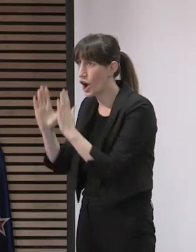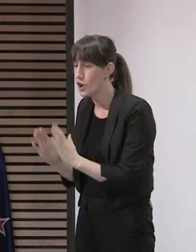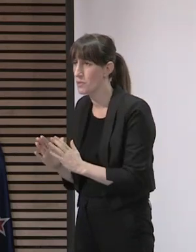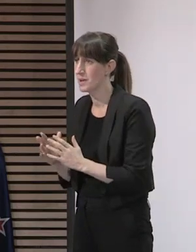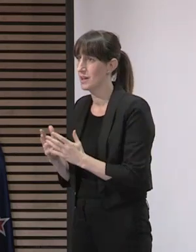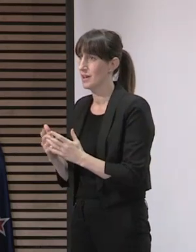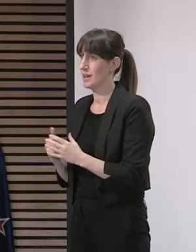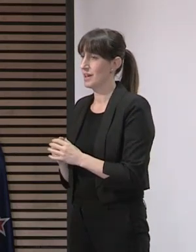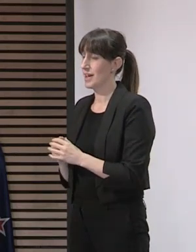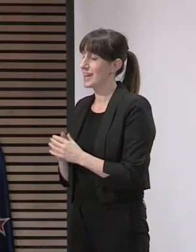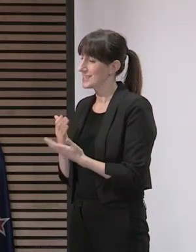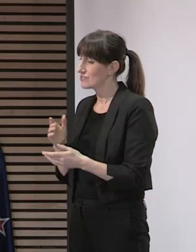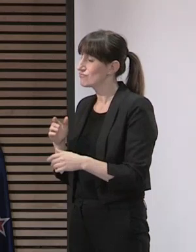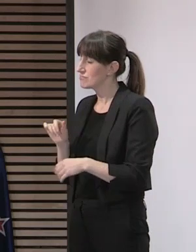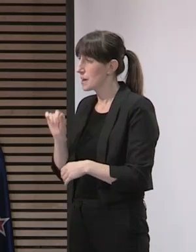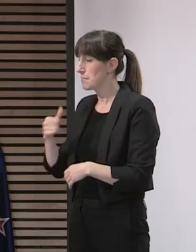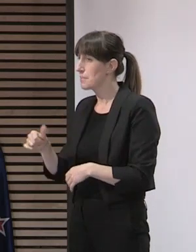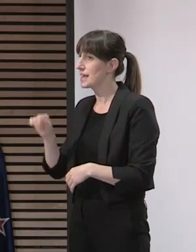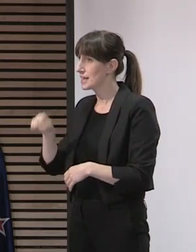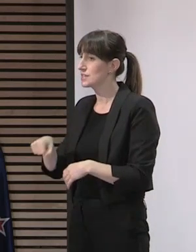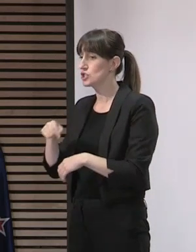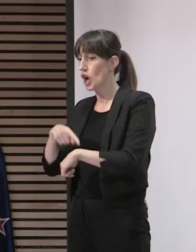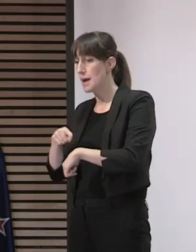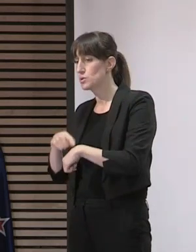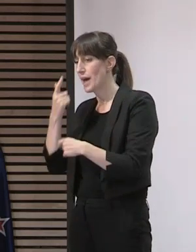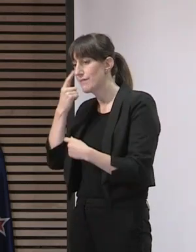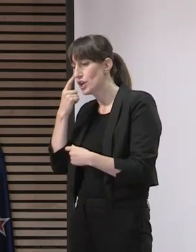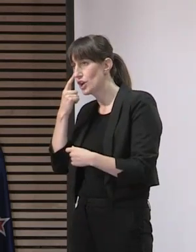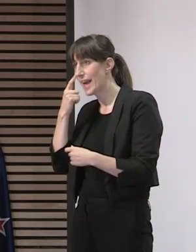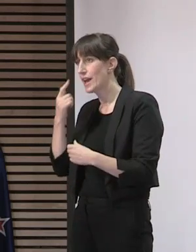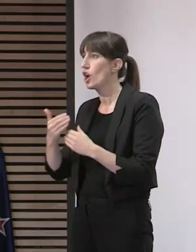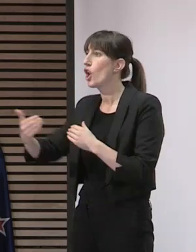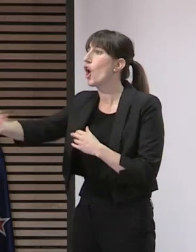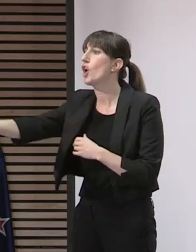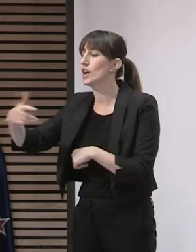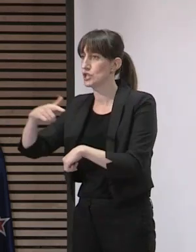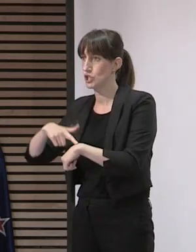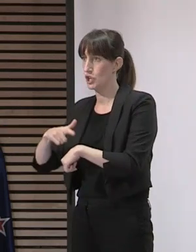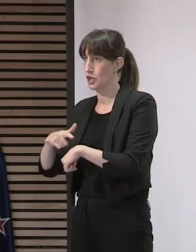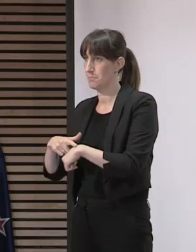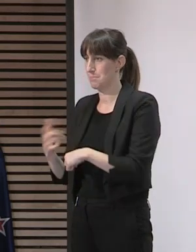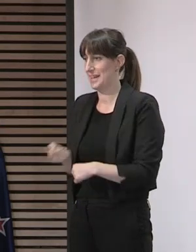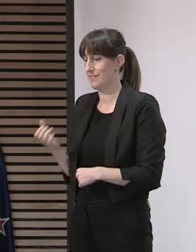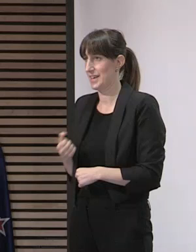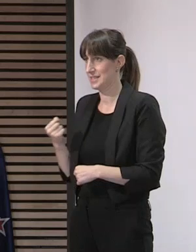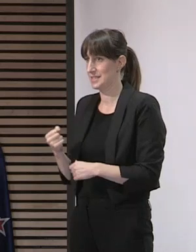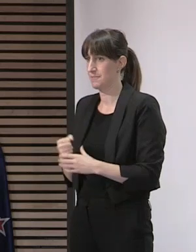lose their homes and so on. And what I'm arguing is that, actually, it is time for us to look at the longer-term